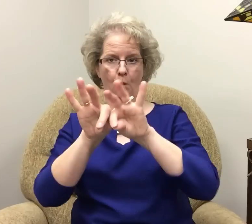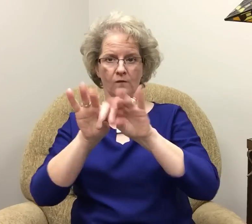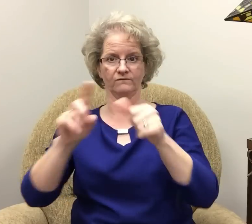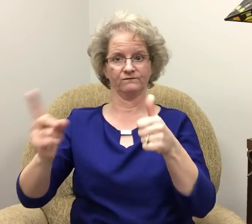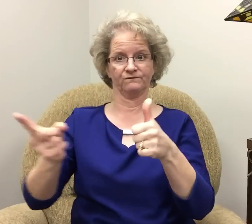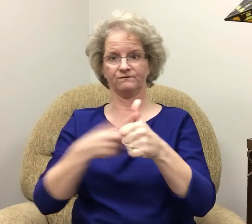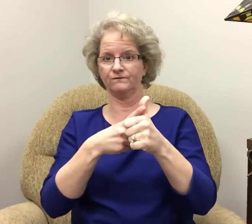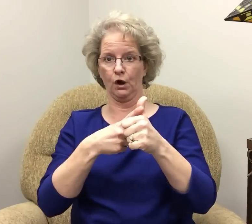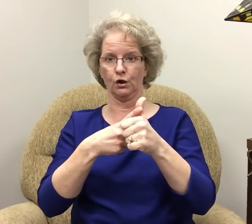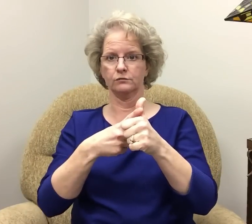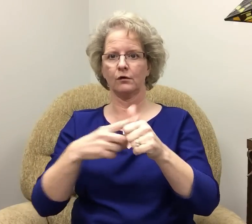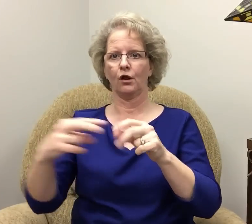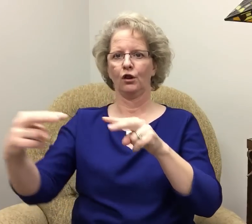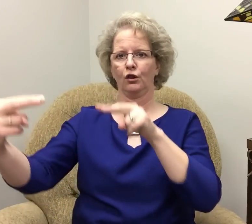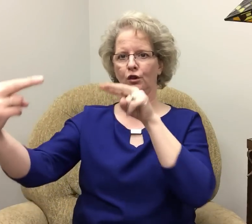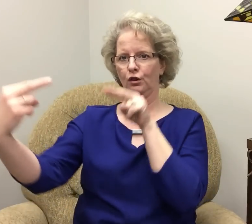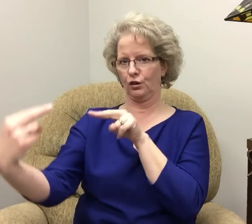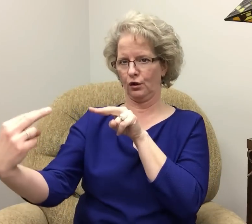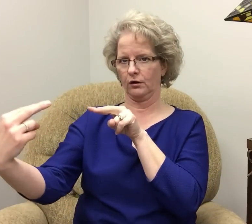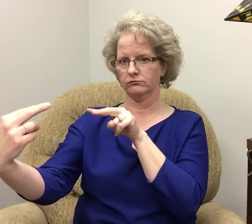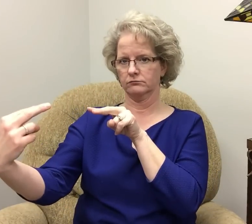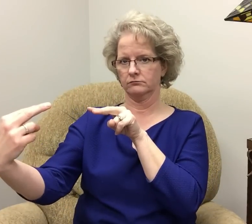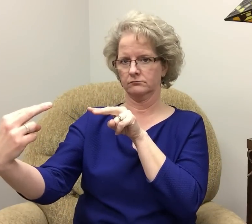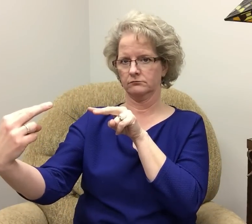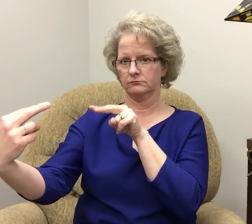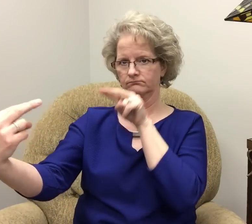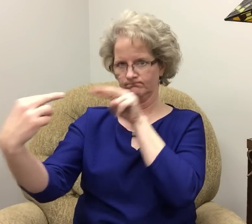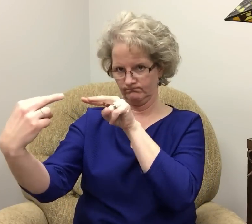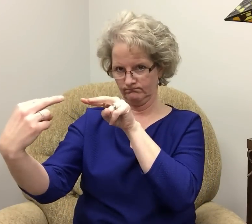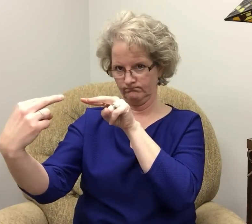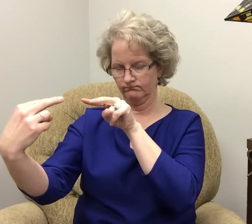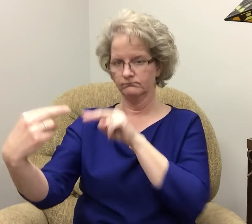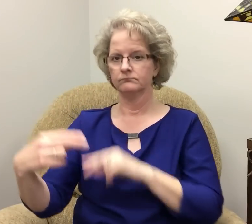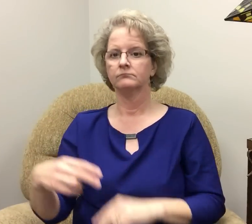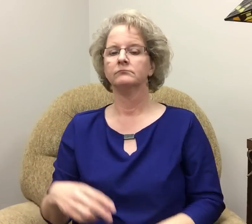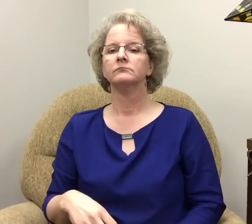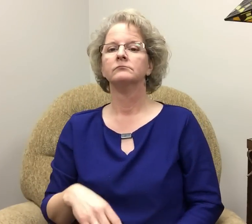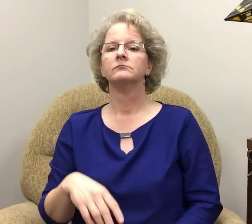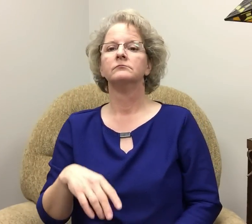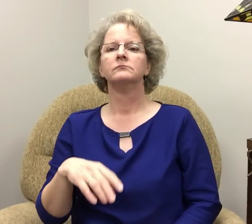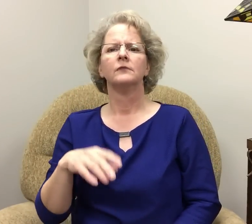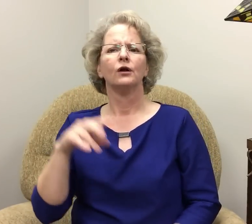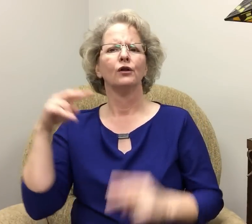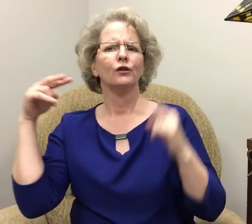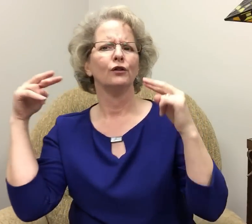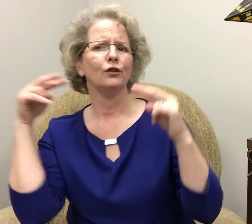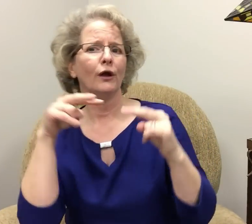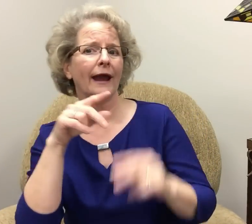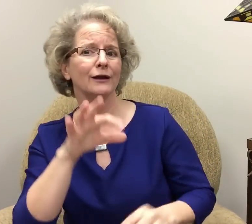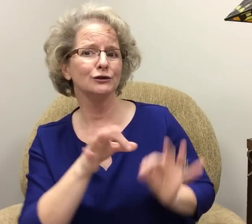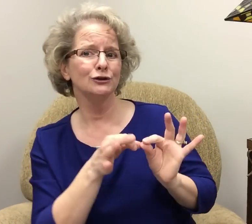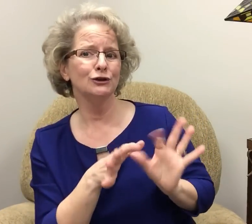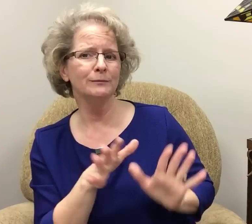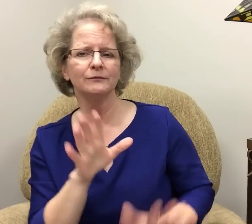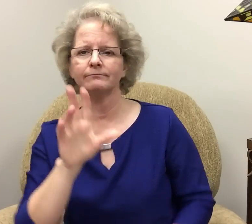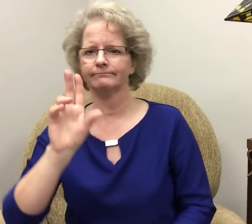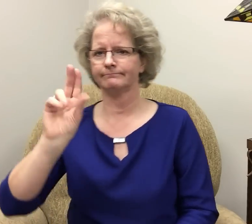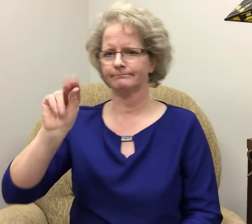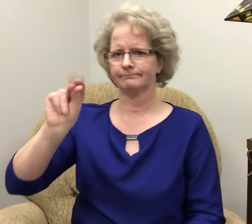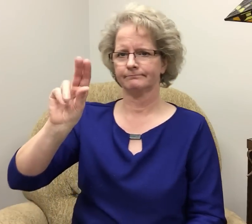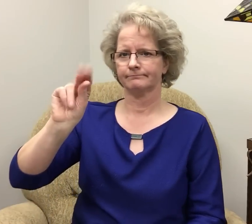Now I'll talk a little bit about how to work with an interpreter.